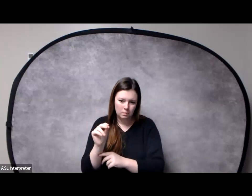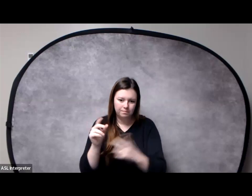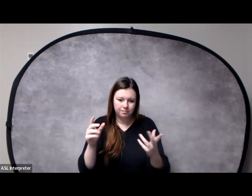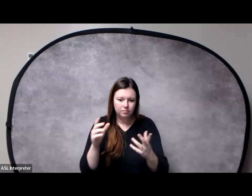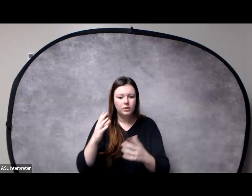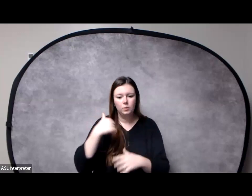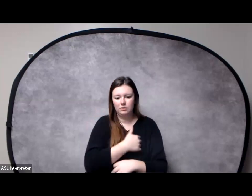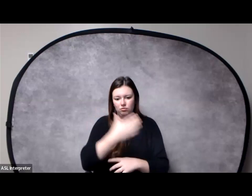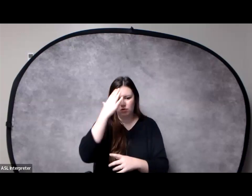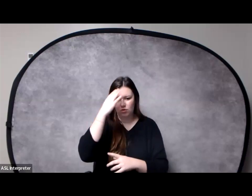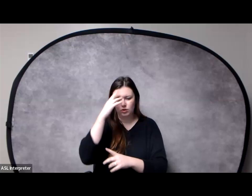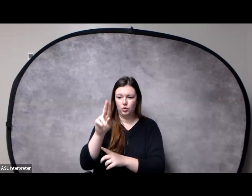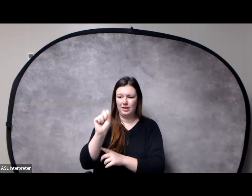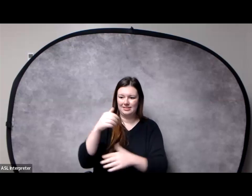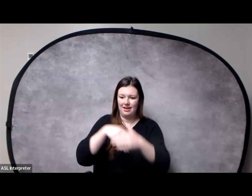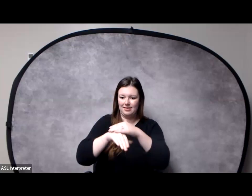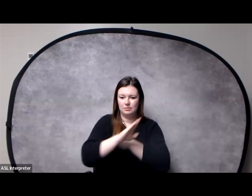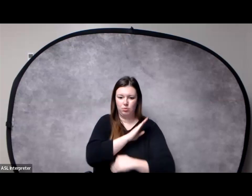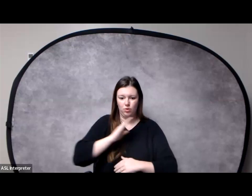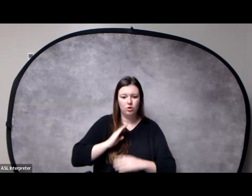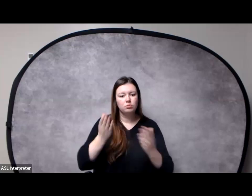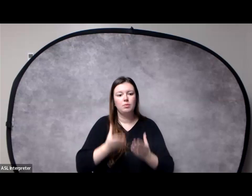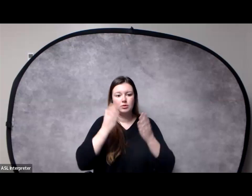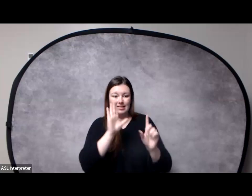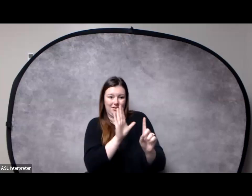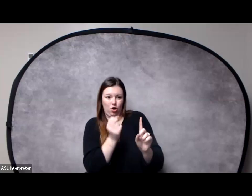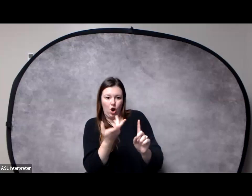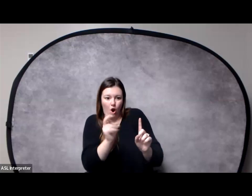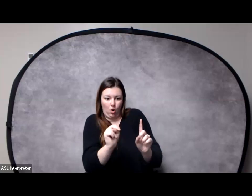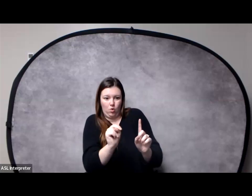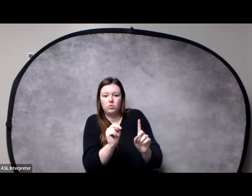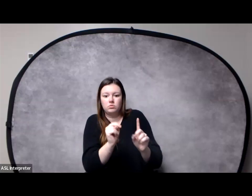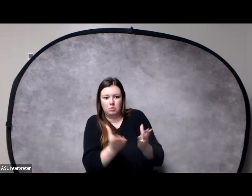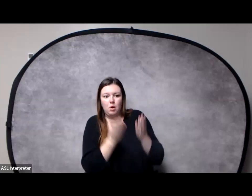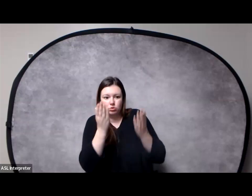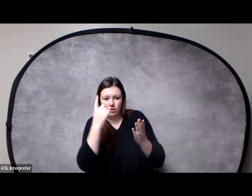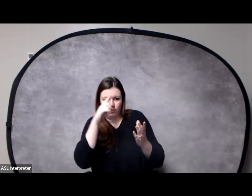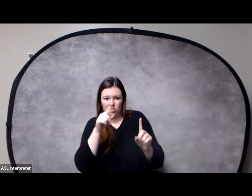for Kiosks and we don't want to undercut them or get in front of them in any way.